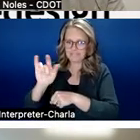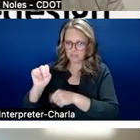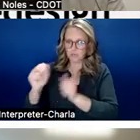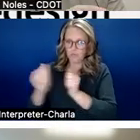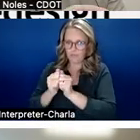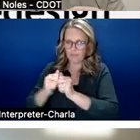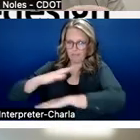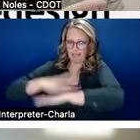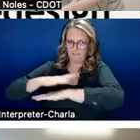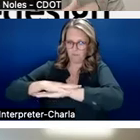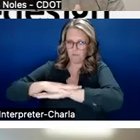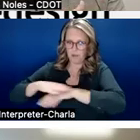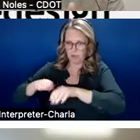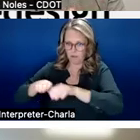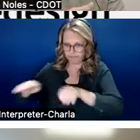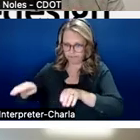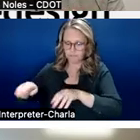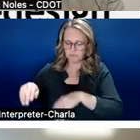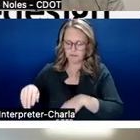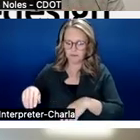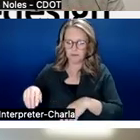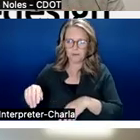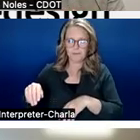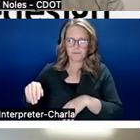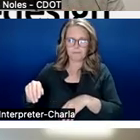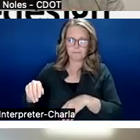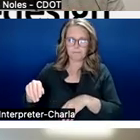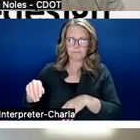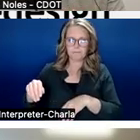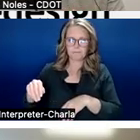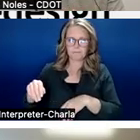And really bump out the area of that station.